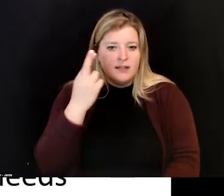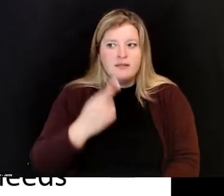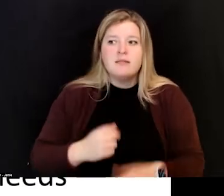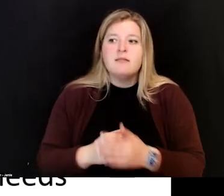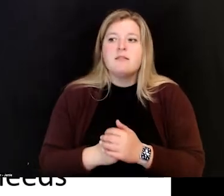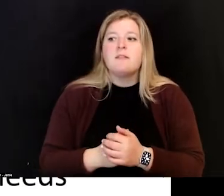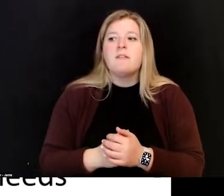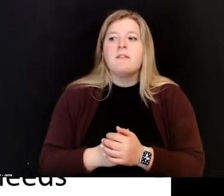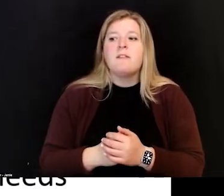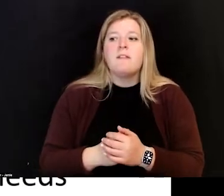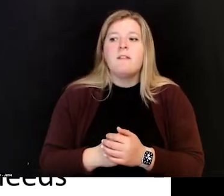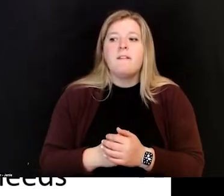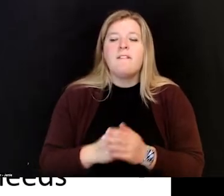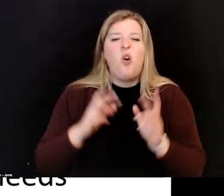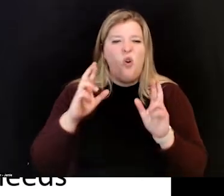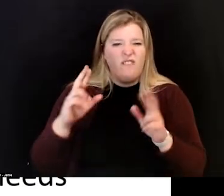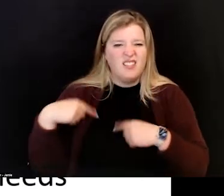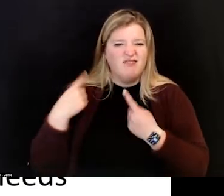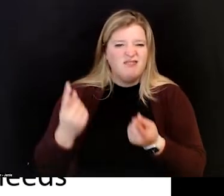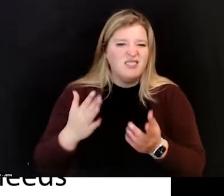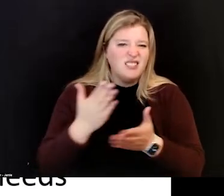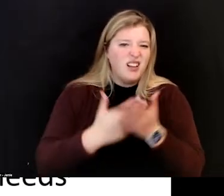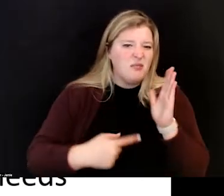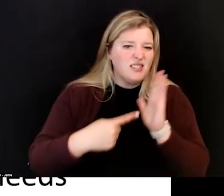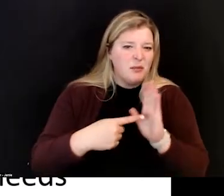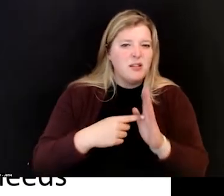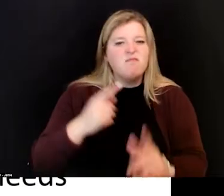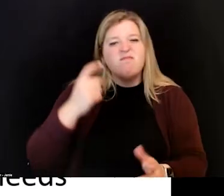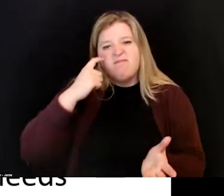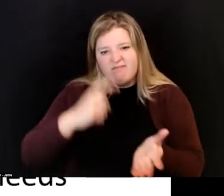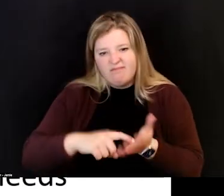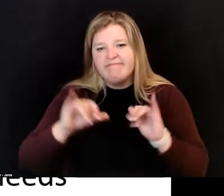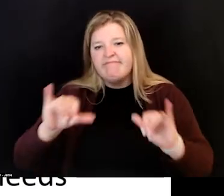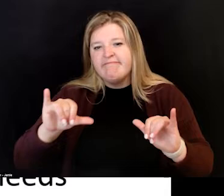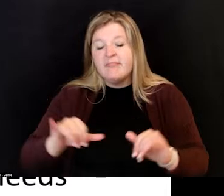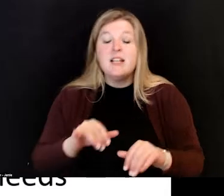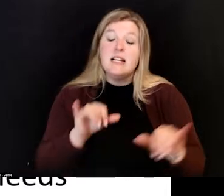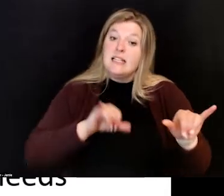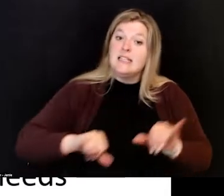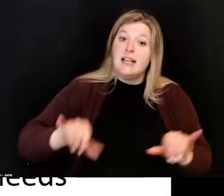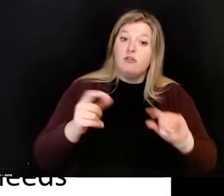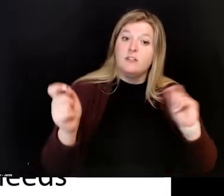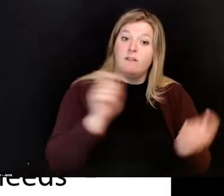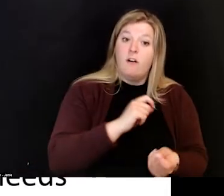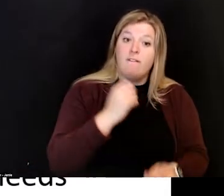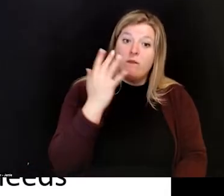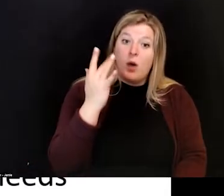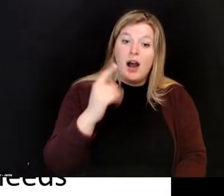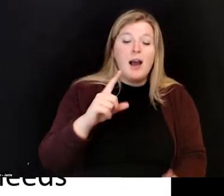from the examples I was talking about. Standards evolve because they don't meet or fully meet